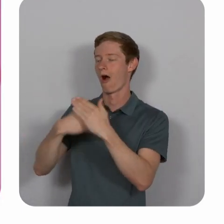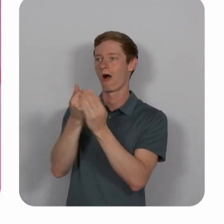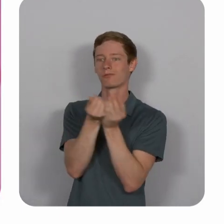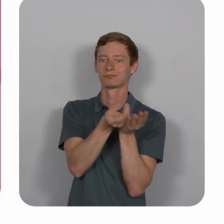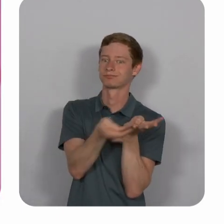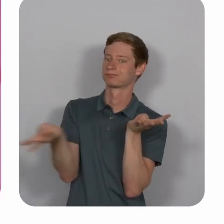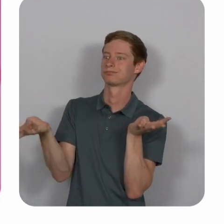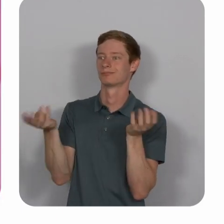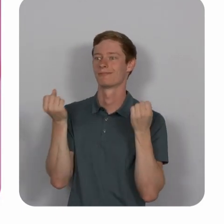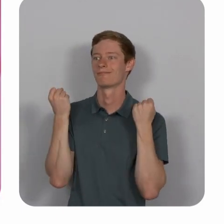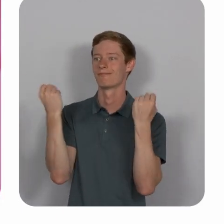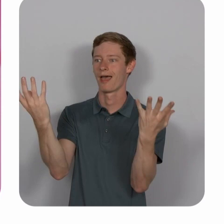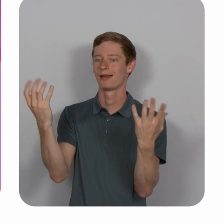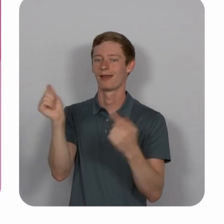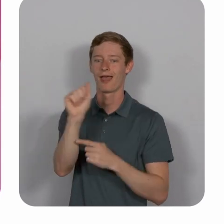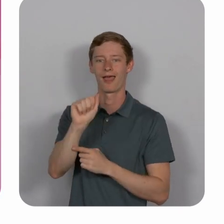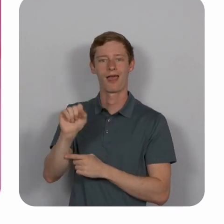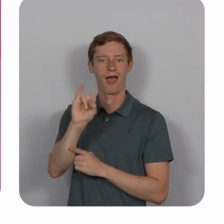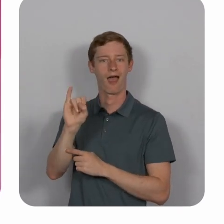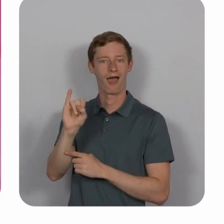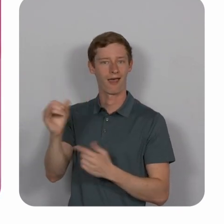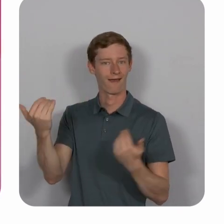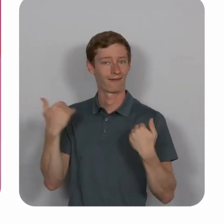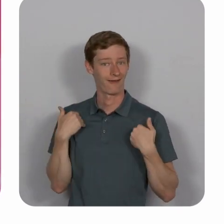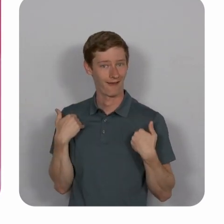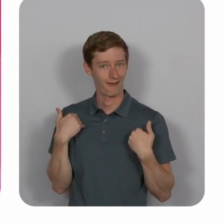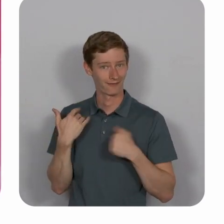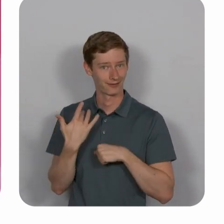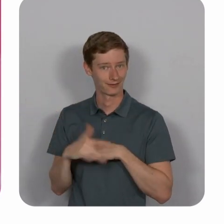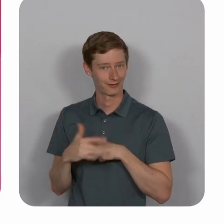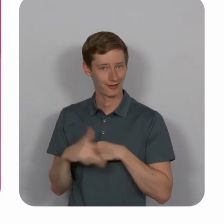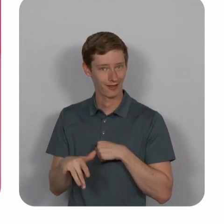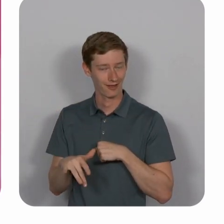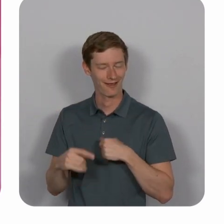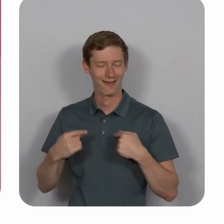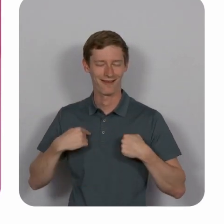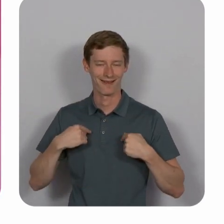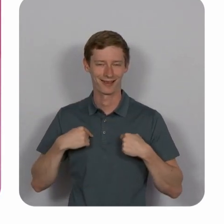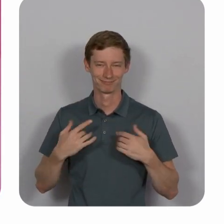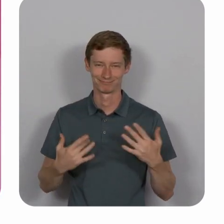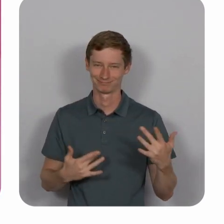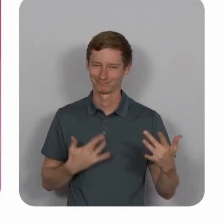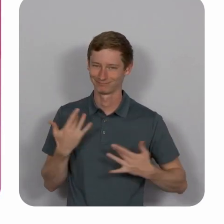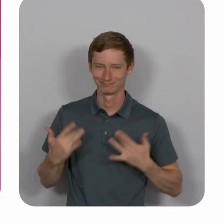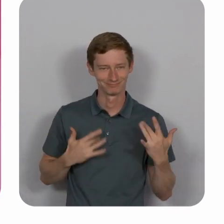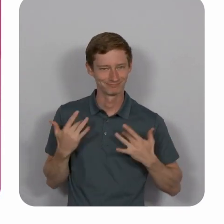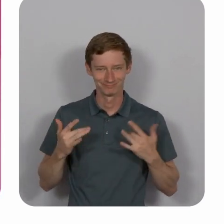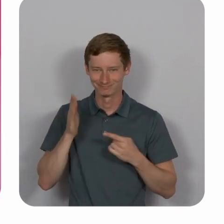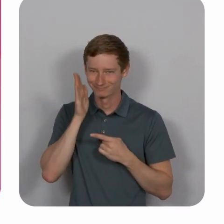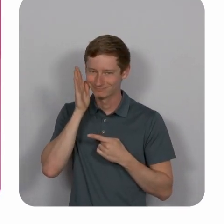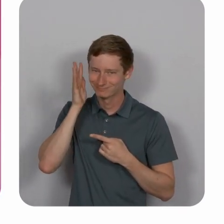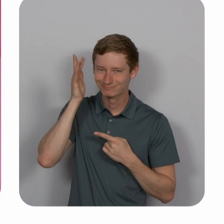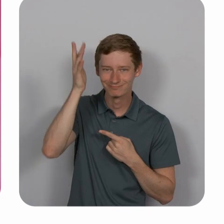I’m very excited about the future that we are building with all AIs.